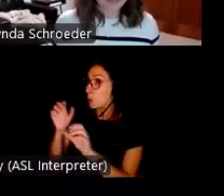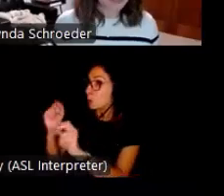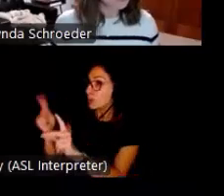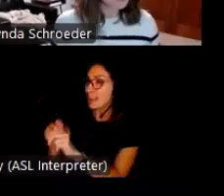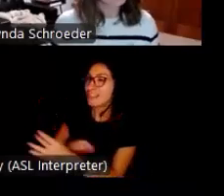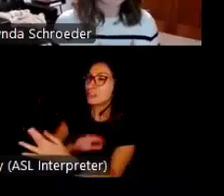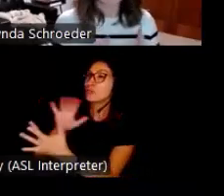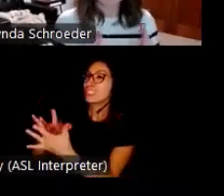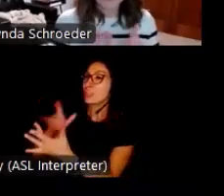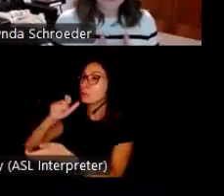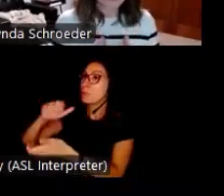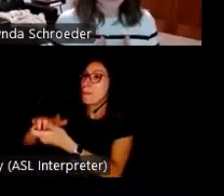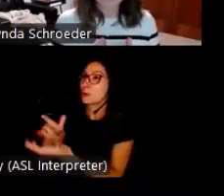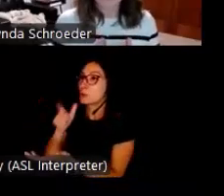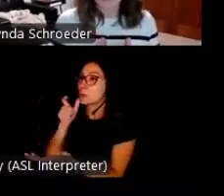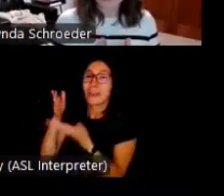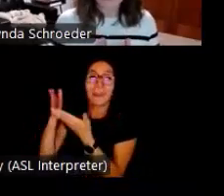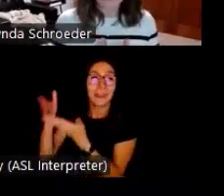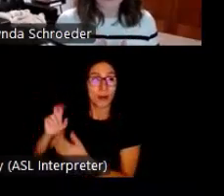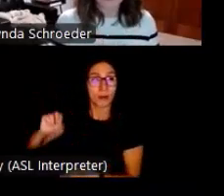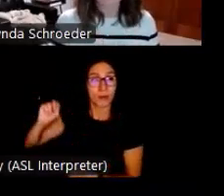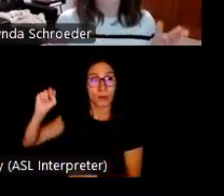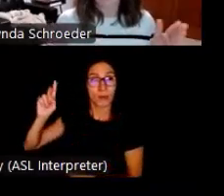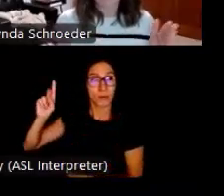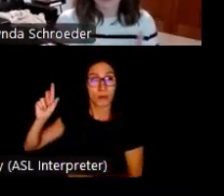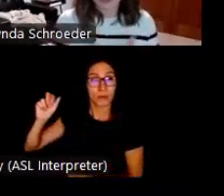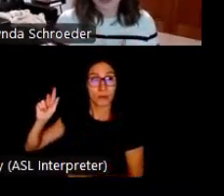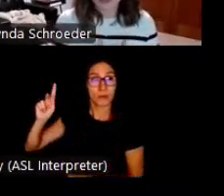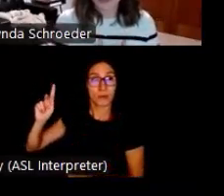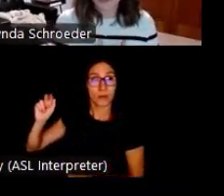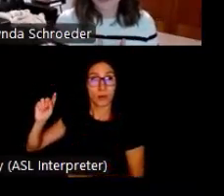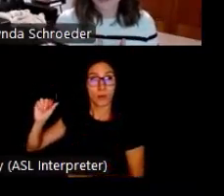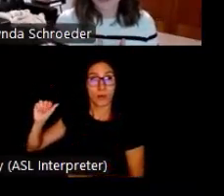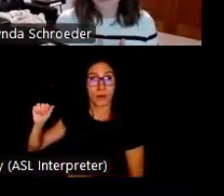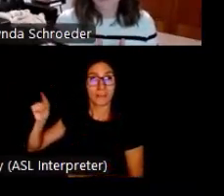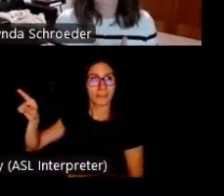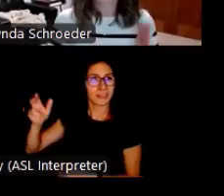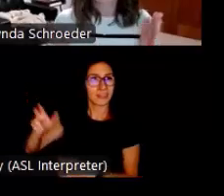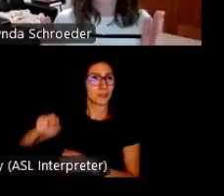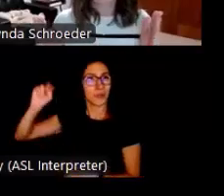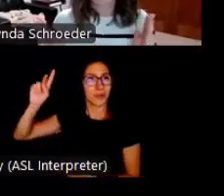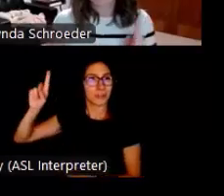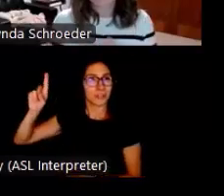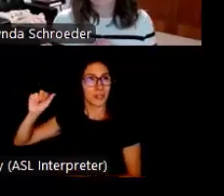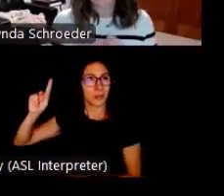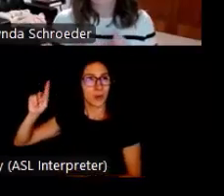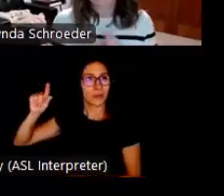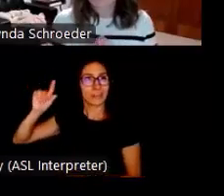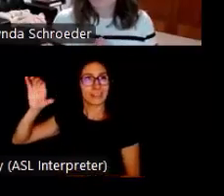because this was a North Dakota hospital CEO asking a North Dakota question in order to influence North Dakota